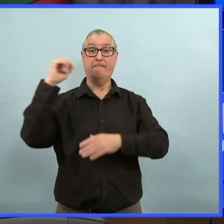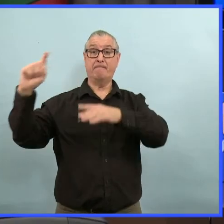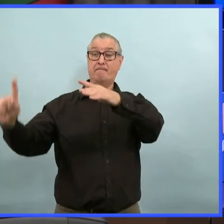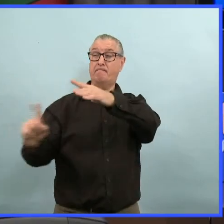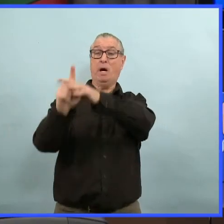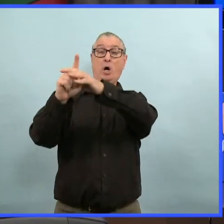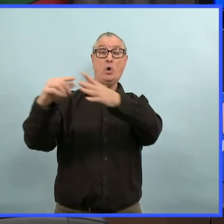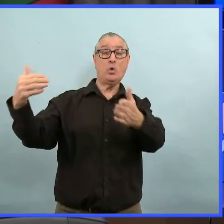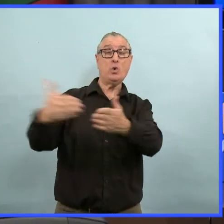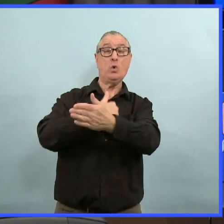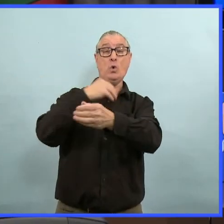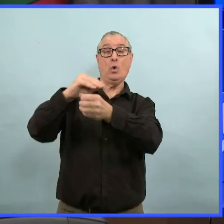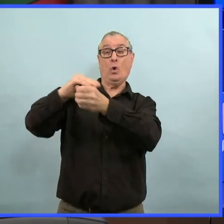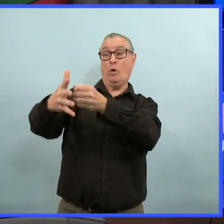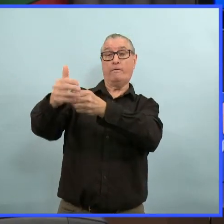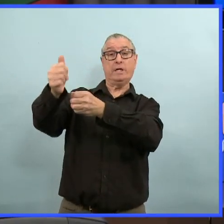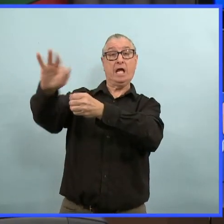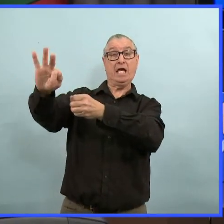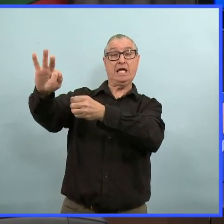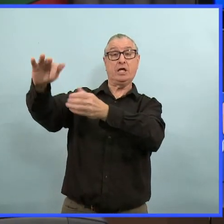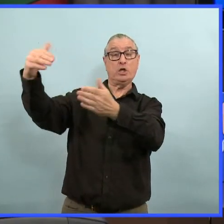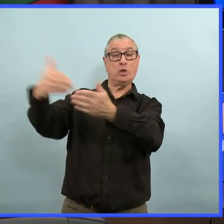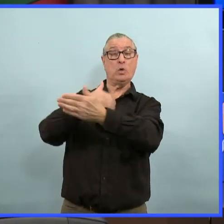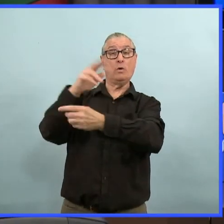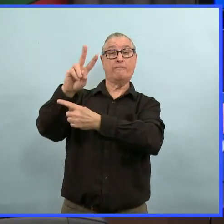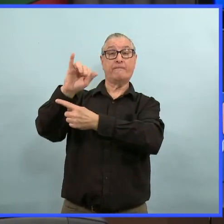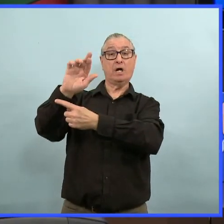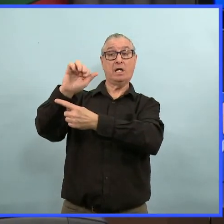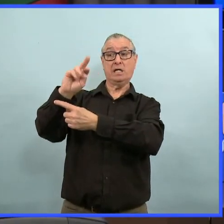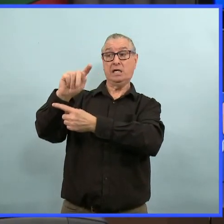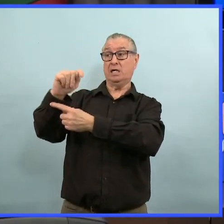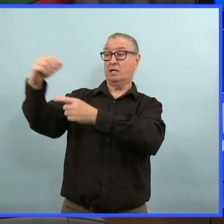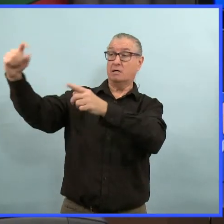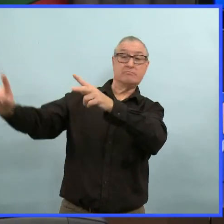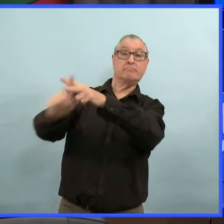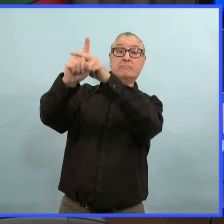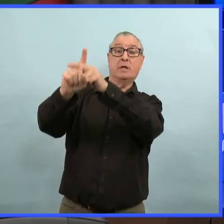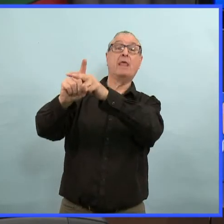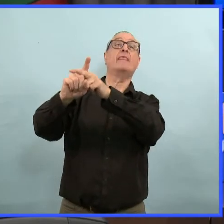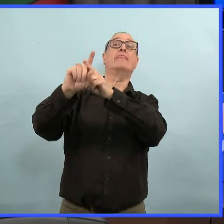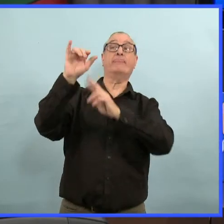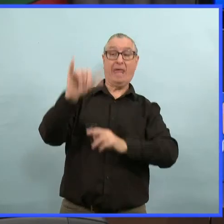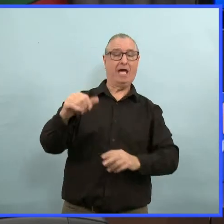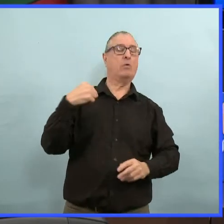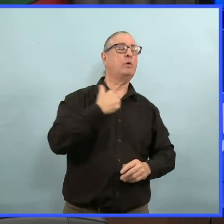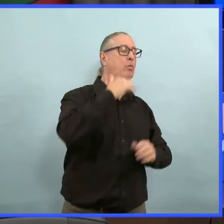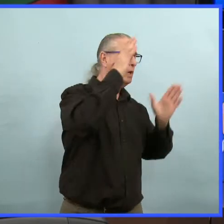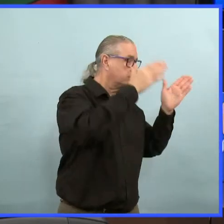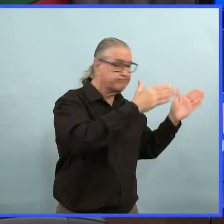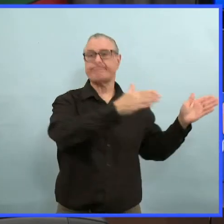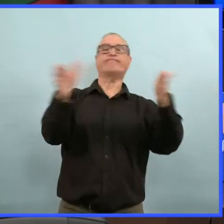scale up critical care if required but all of those service levels are linked from critical care